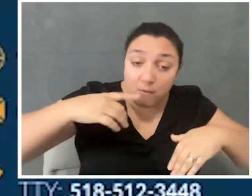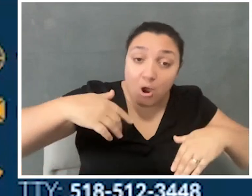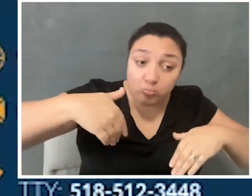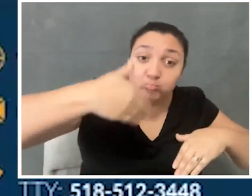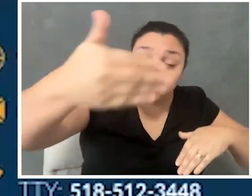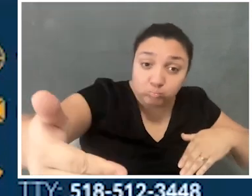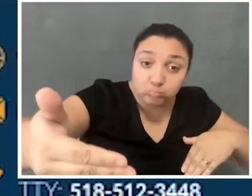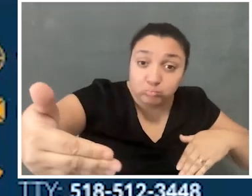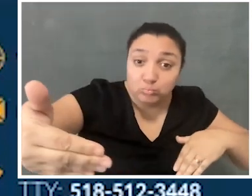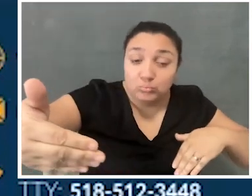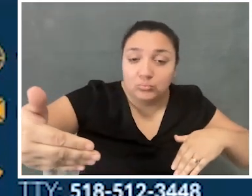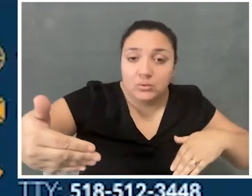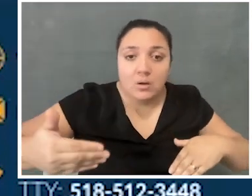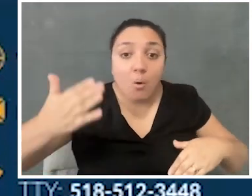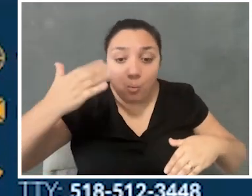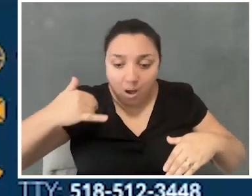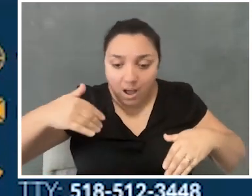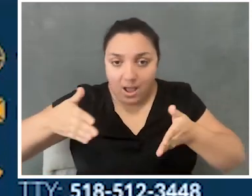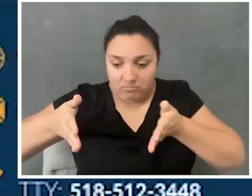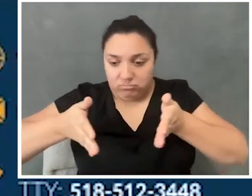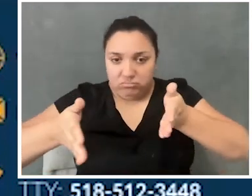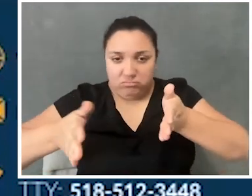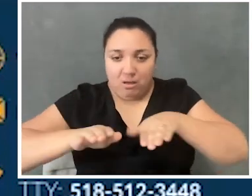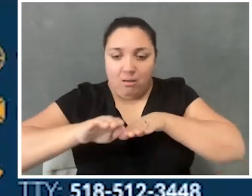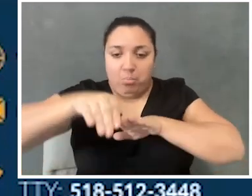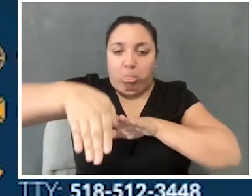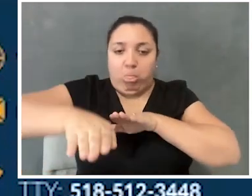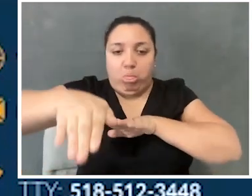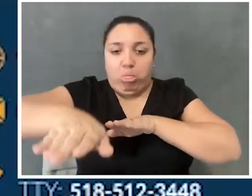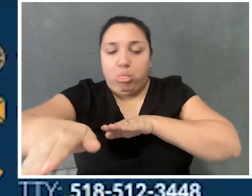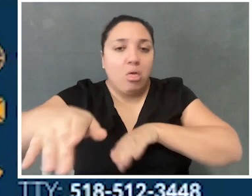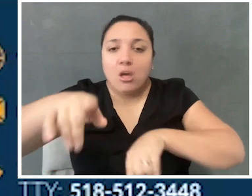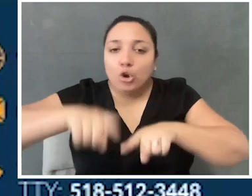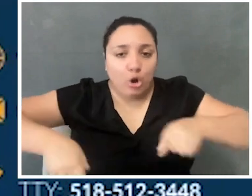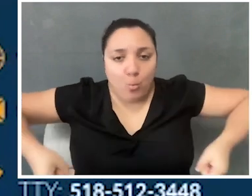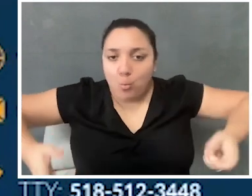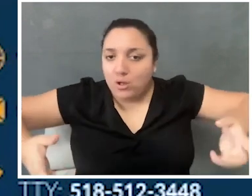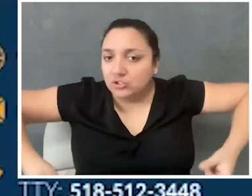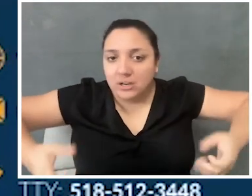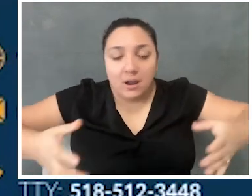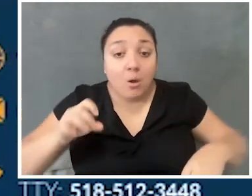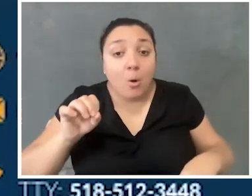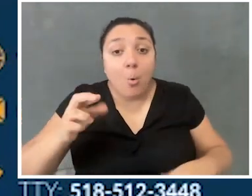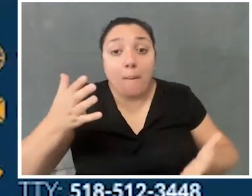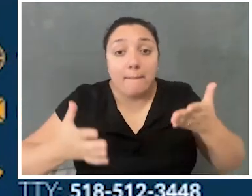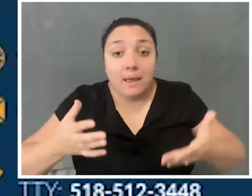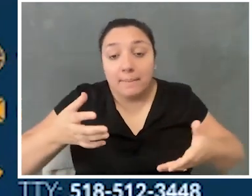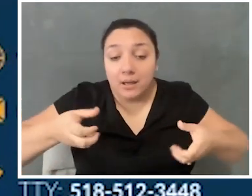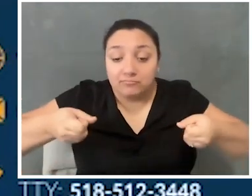because the sidewalk was so broken up that they couldn't use their wheelchairs or their assisted walking devices